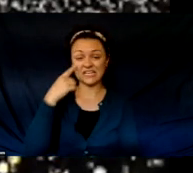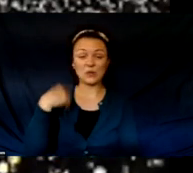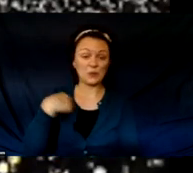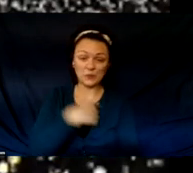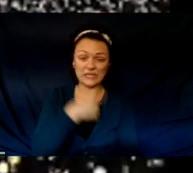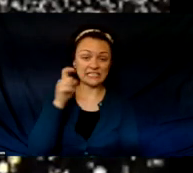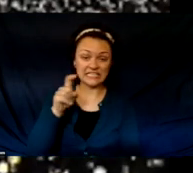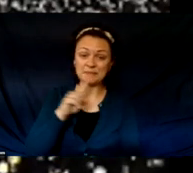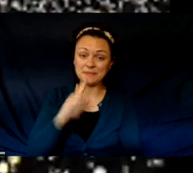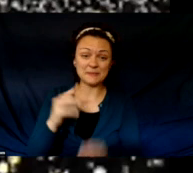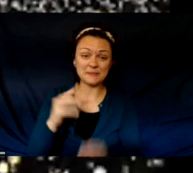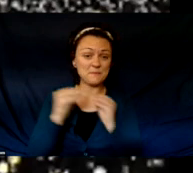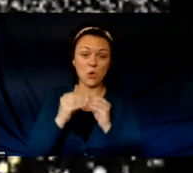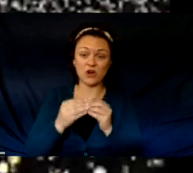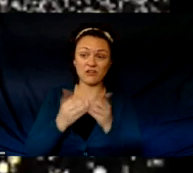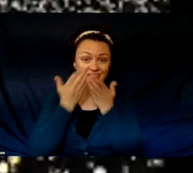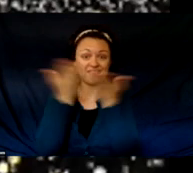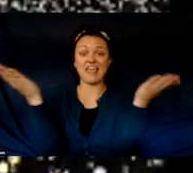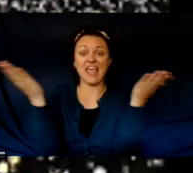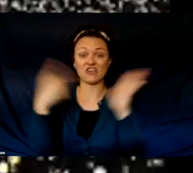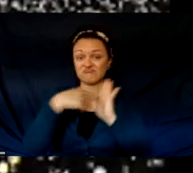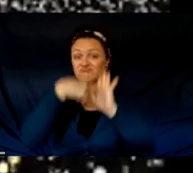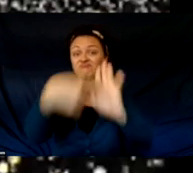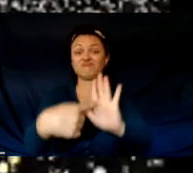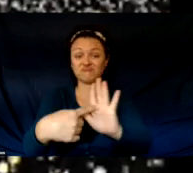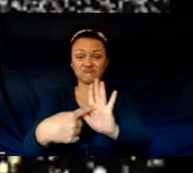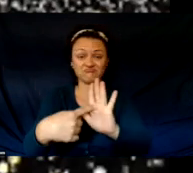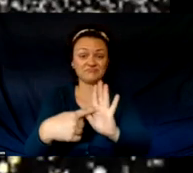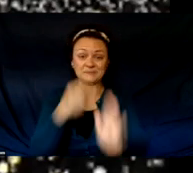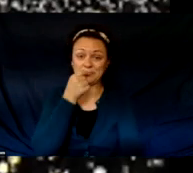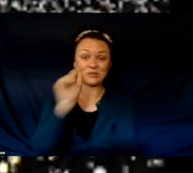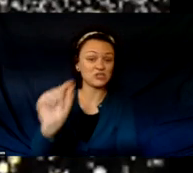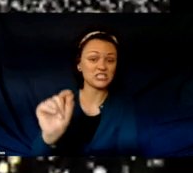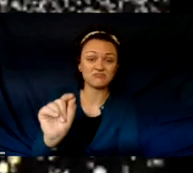The reality of it is through media,